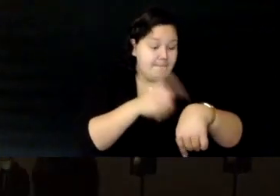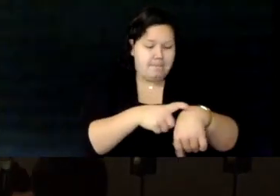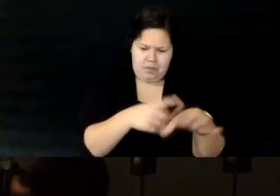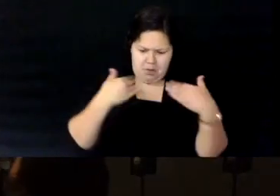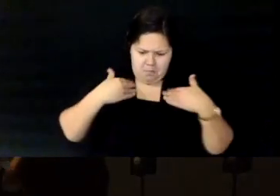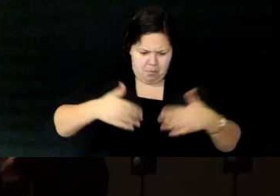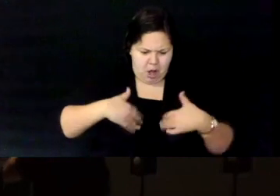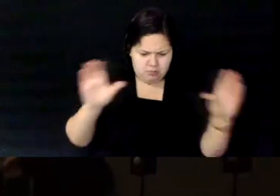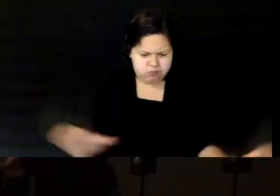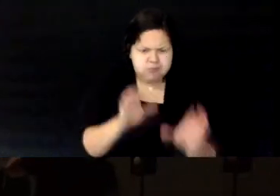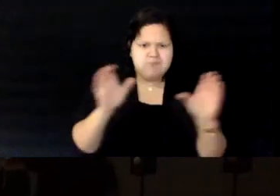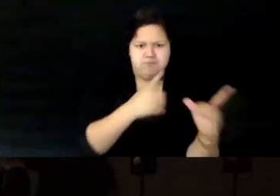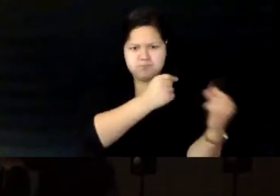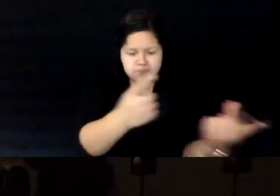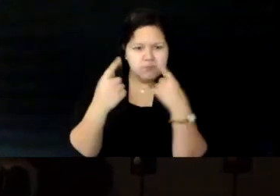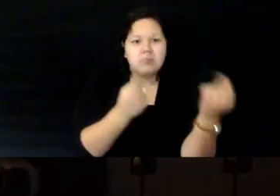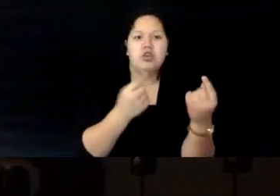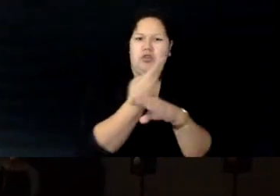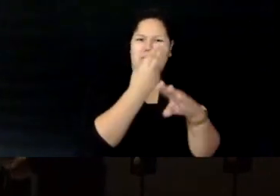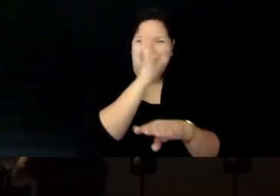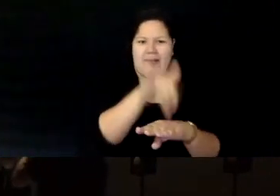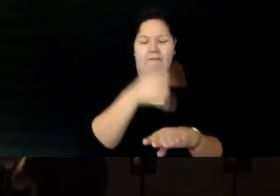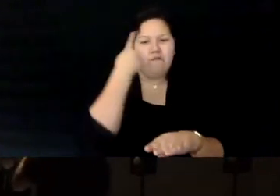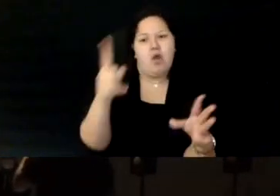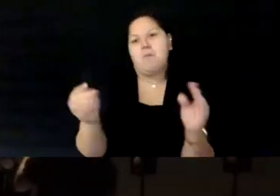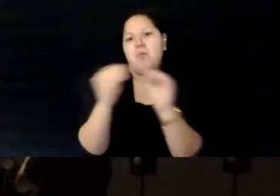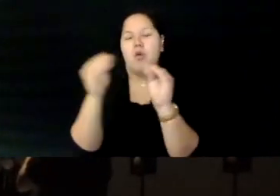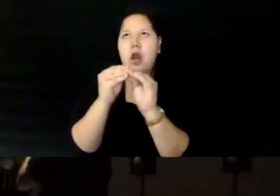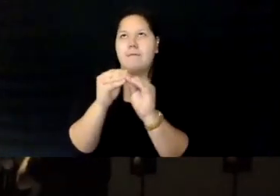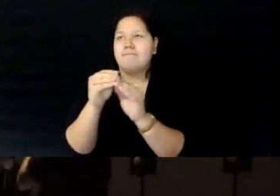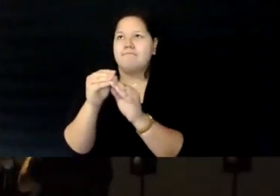activated, to do some, like another five more minutes of free writing. So then we would take